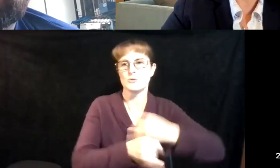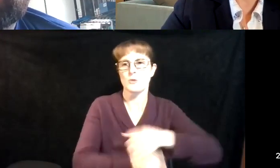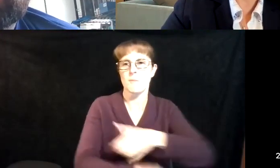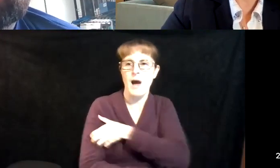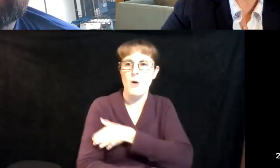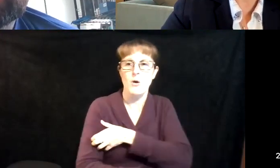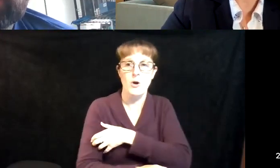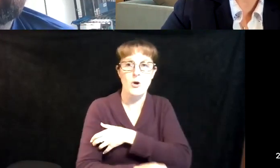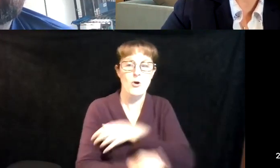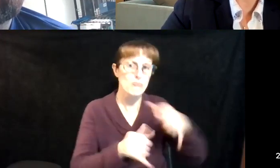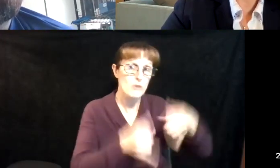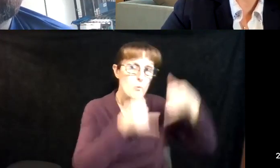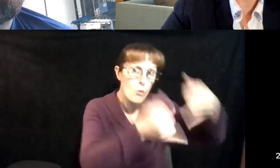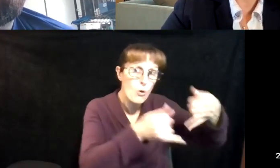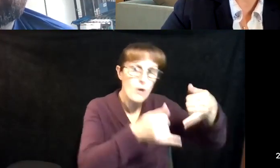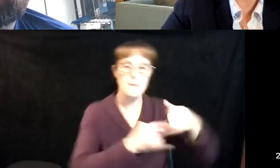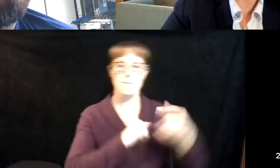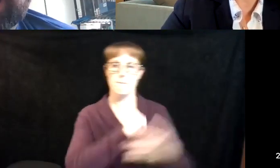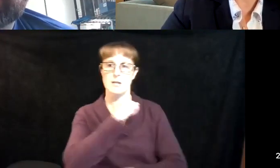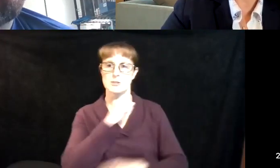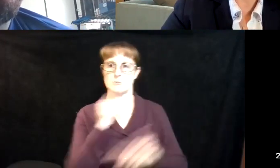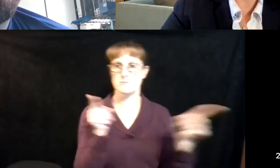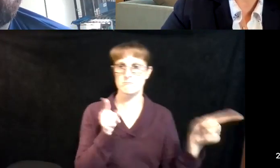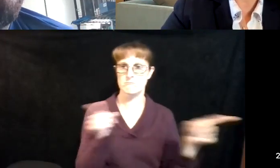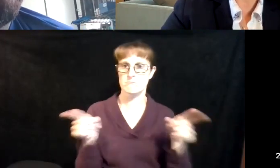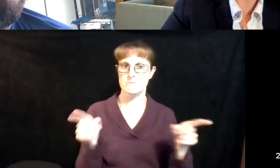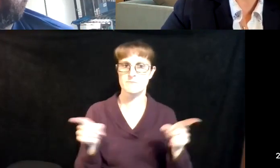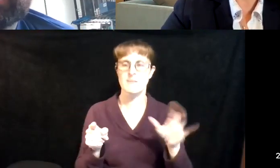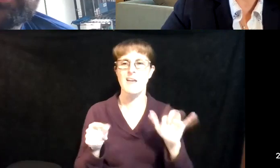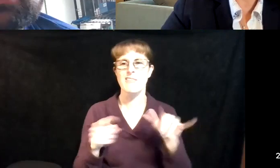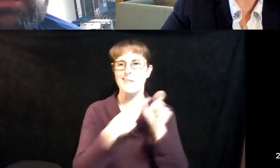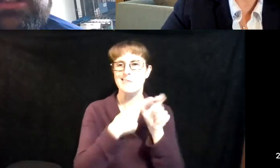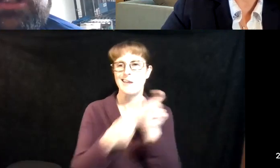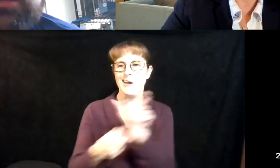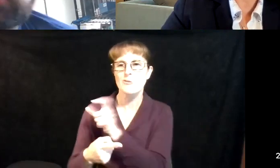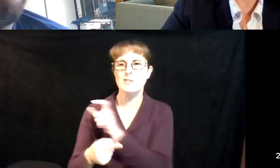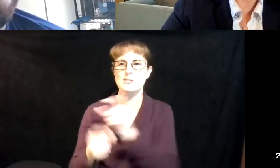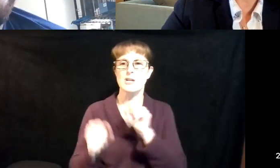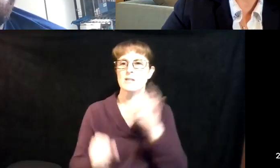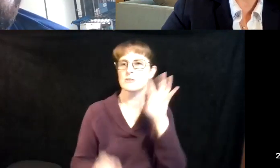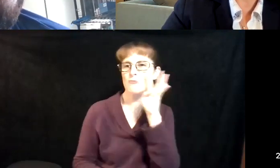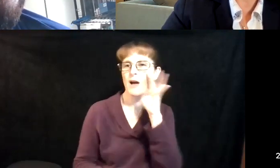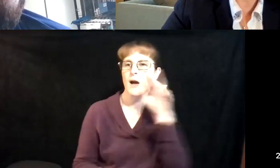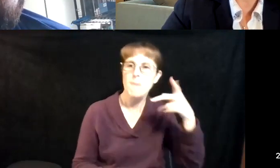The language is useful in distracting the public, the legislature, the judiciary,